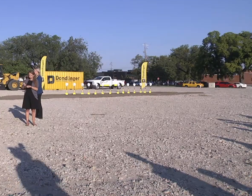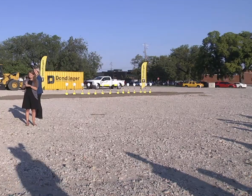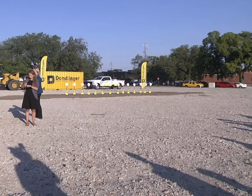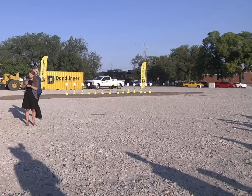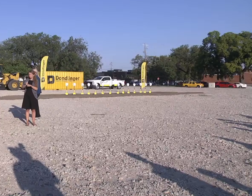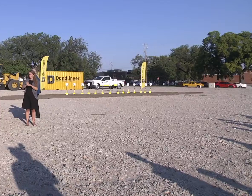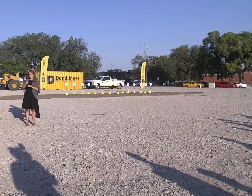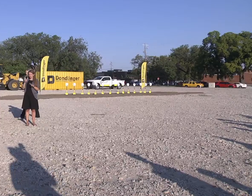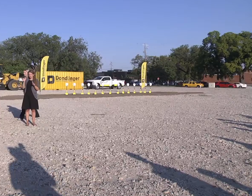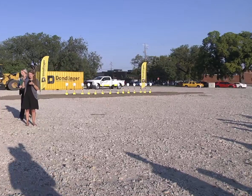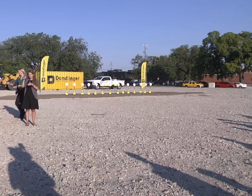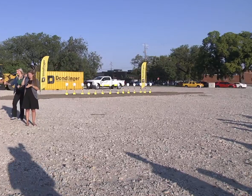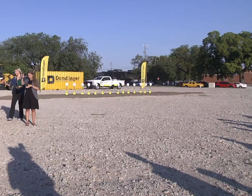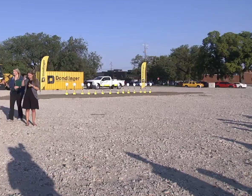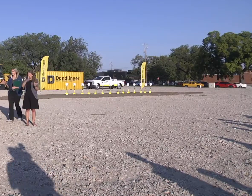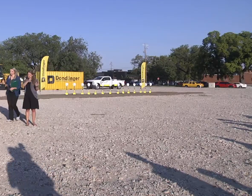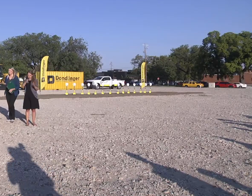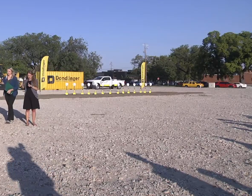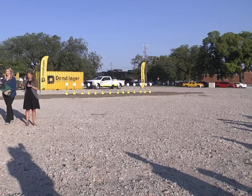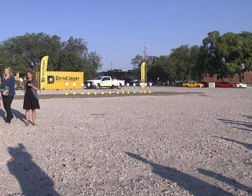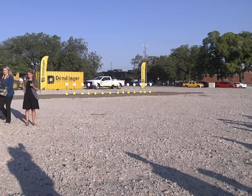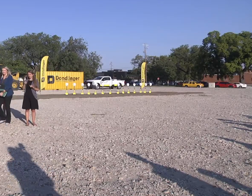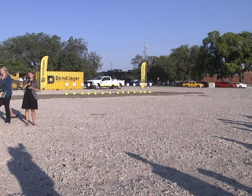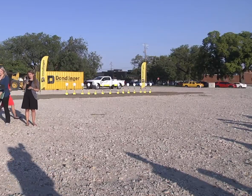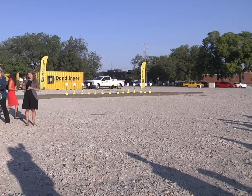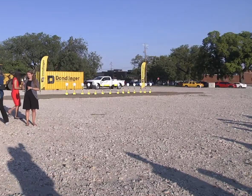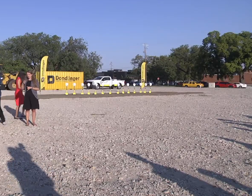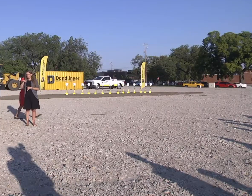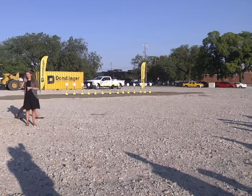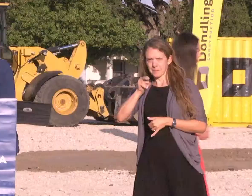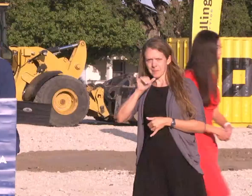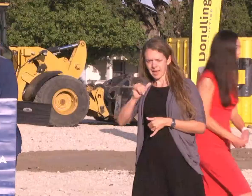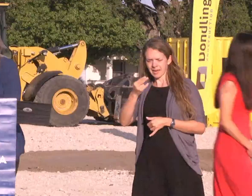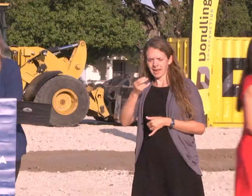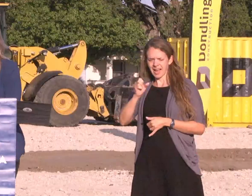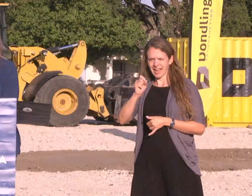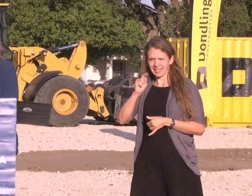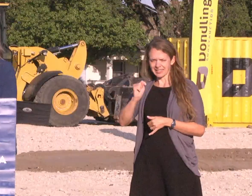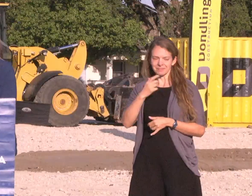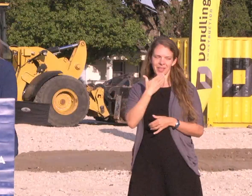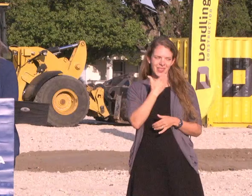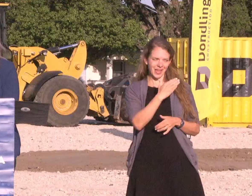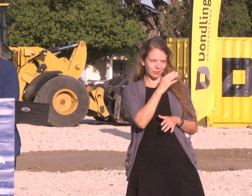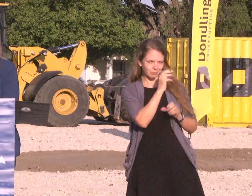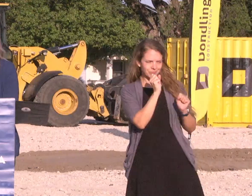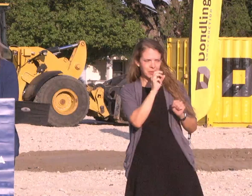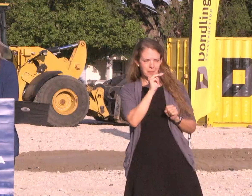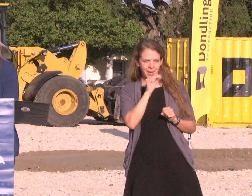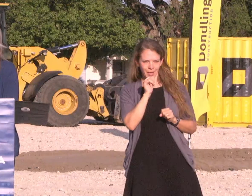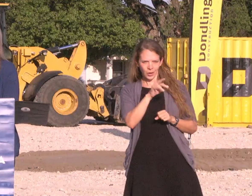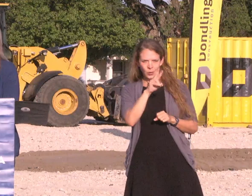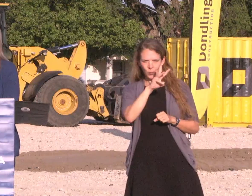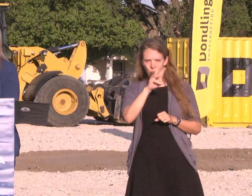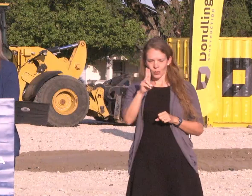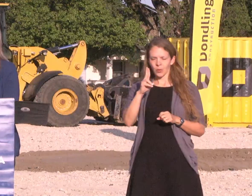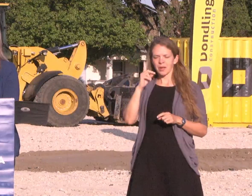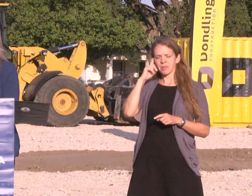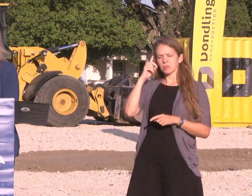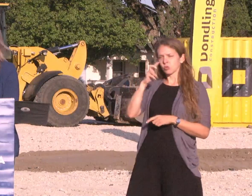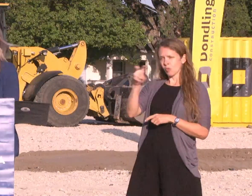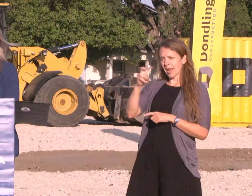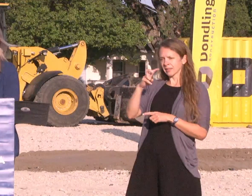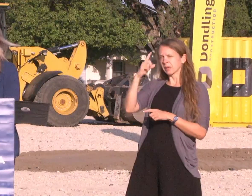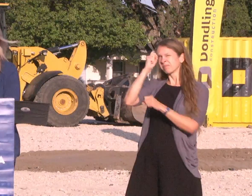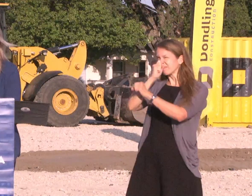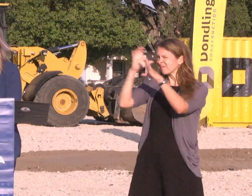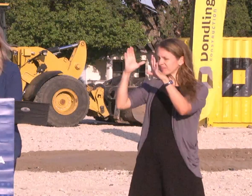Penny thank you mayor woo when people think of Transit they typically think of buses Transit is